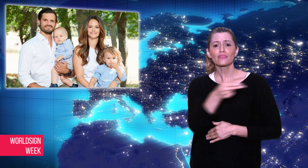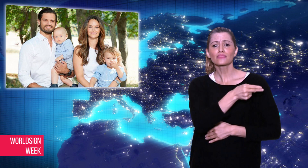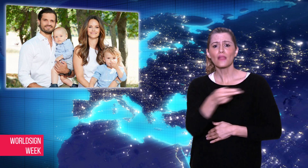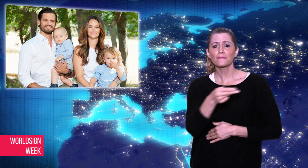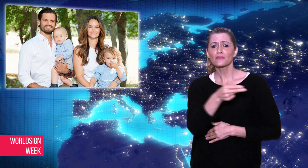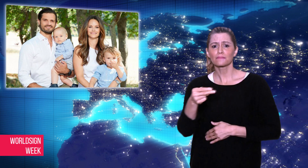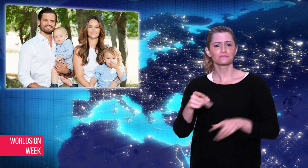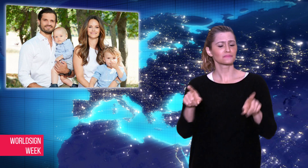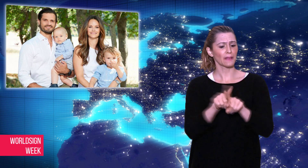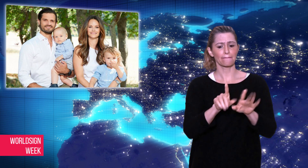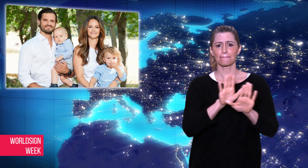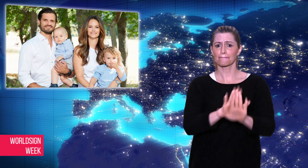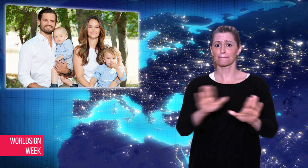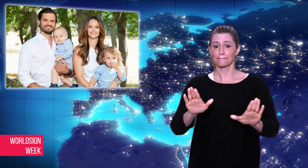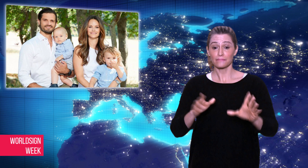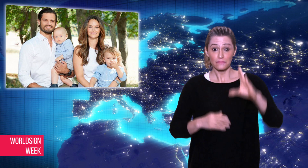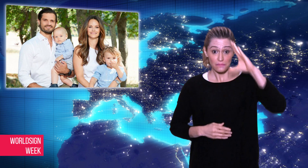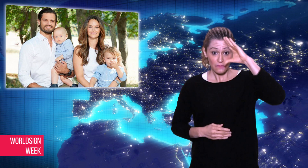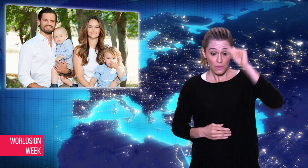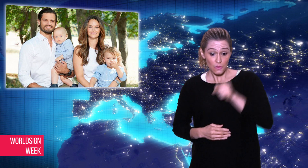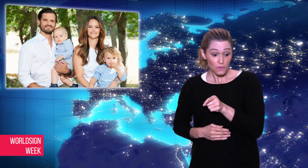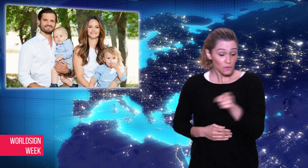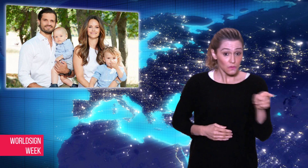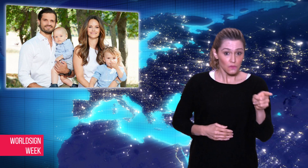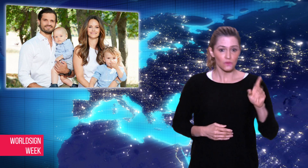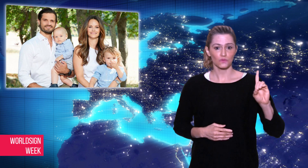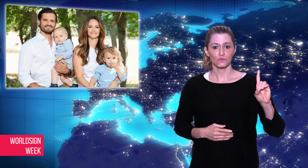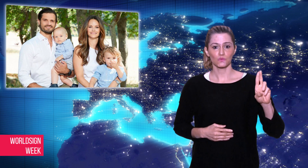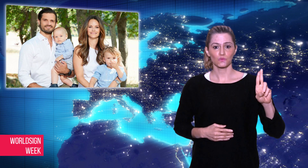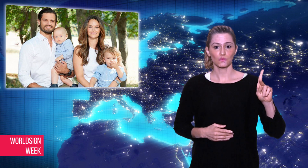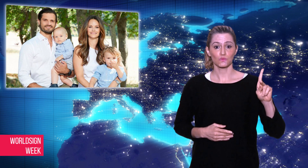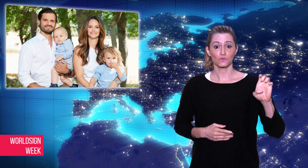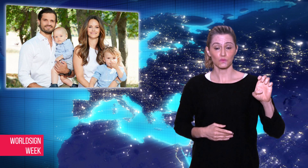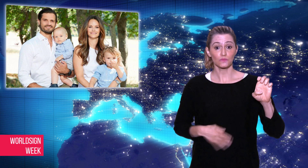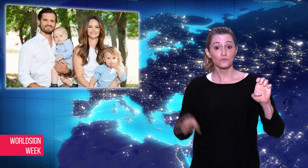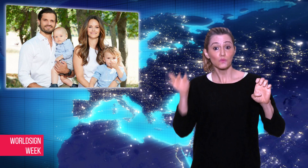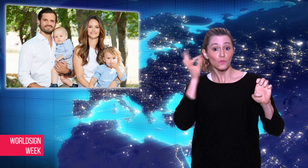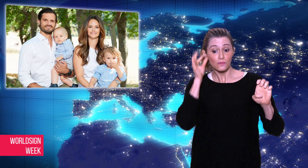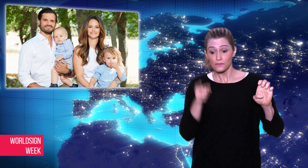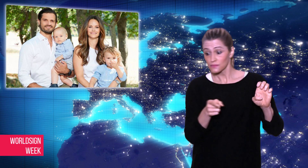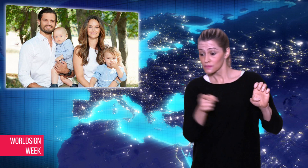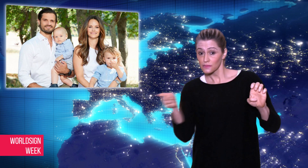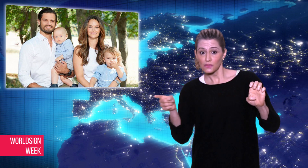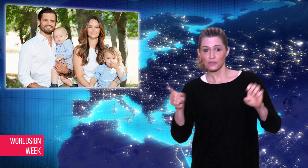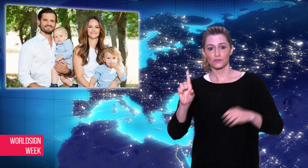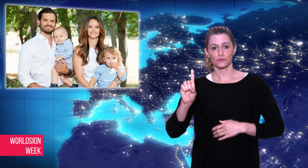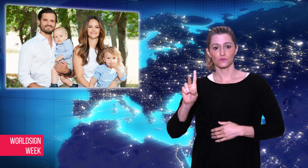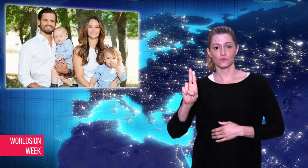family and retain their titles of